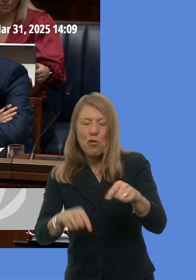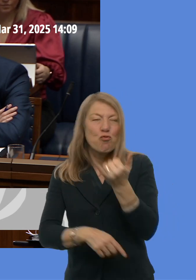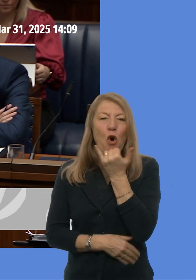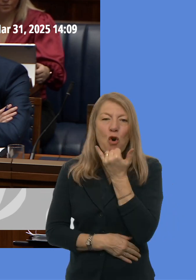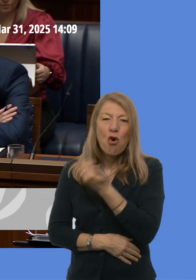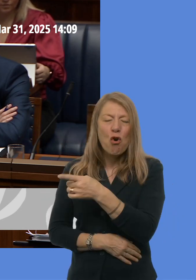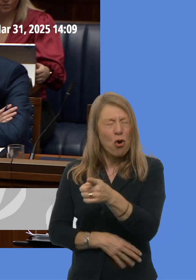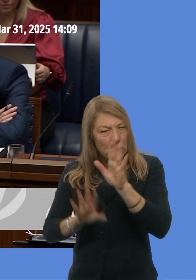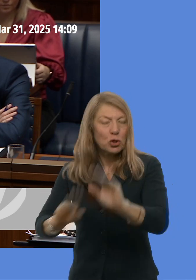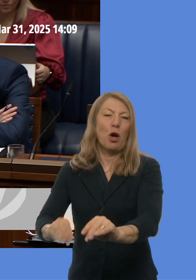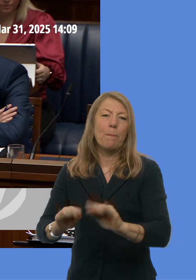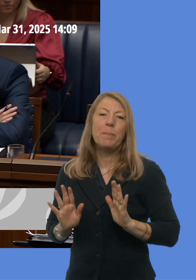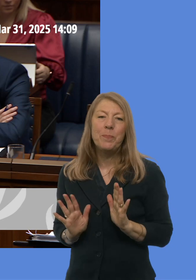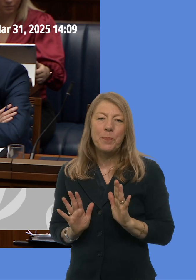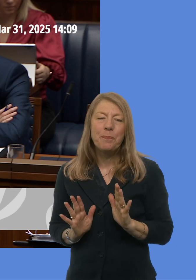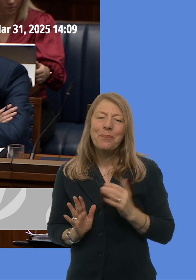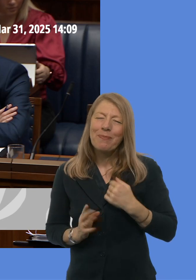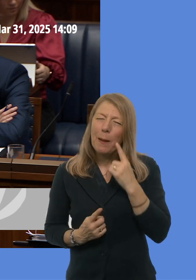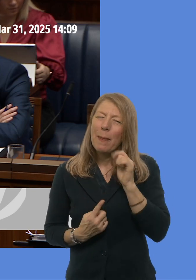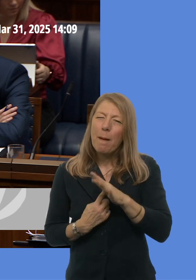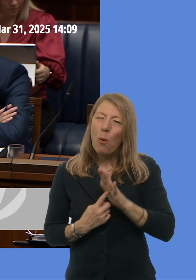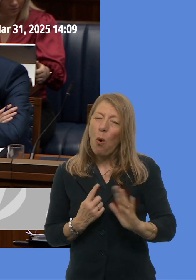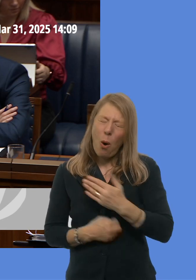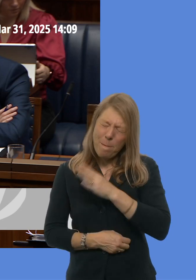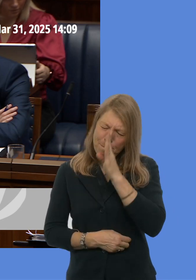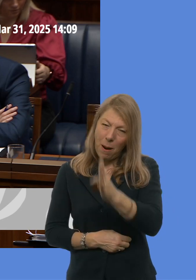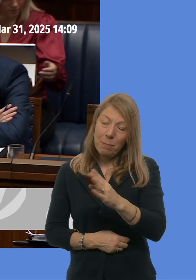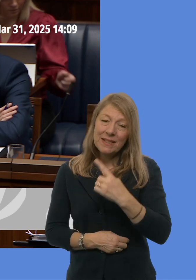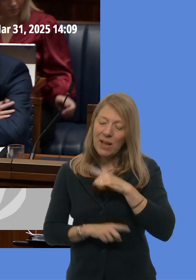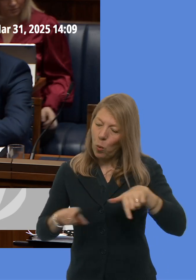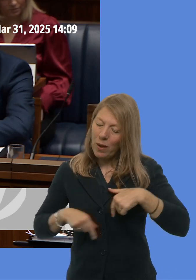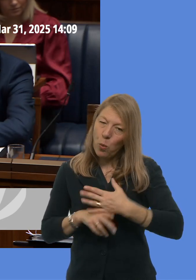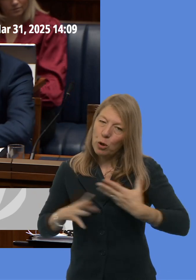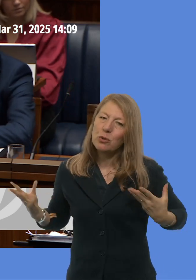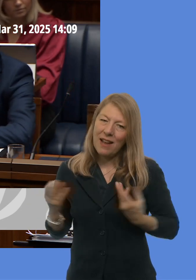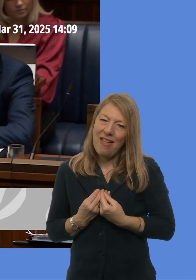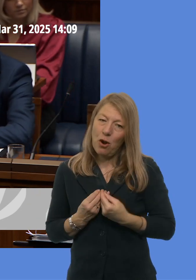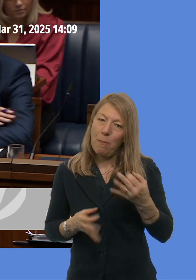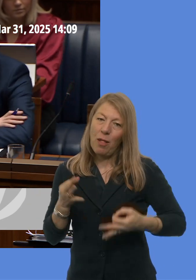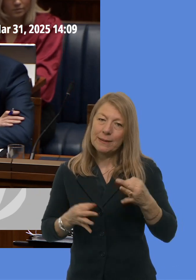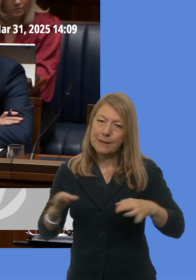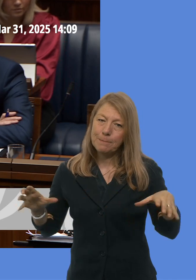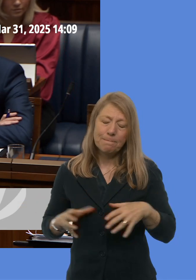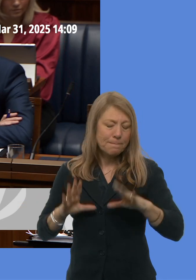I think it would be really positive first to send that clear message today, as we have done before, to say that this is absolutely wrong and that it ought to stop.